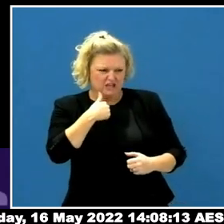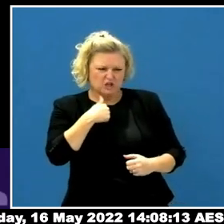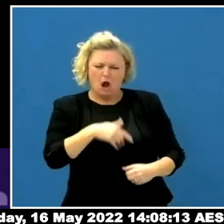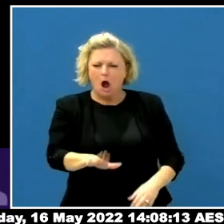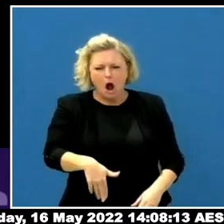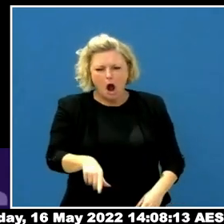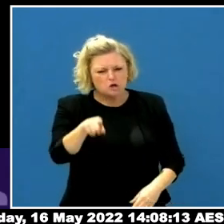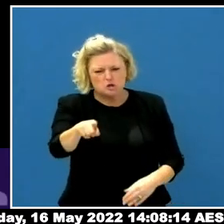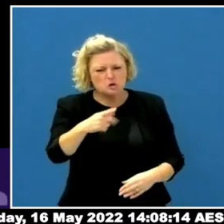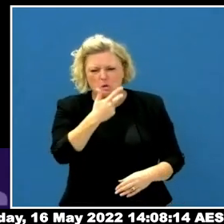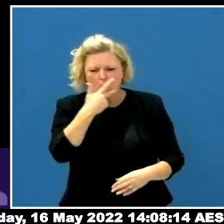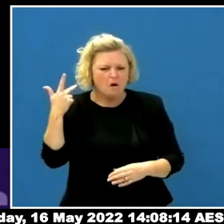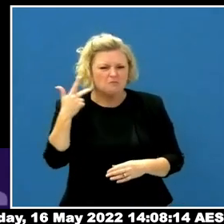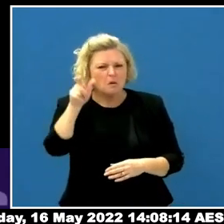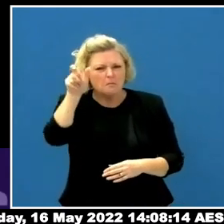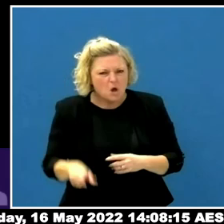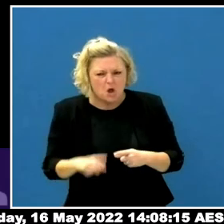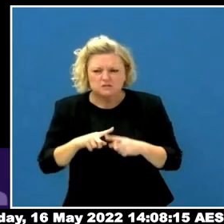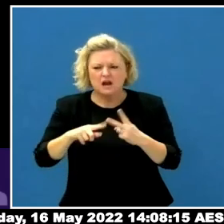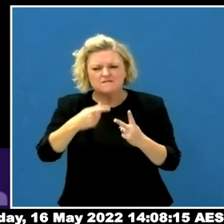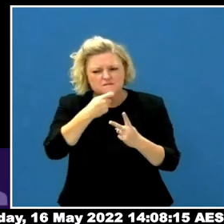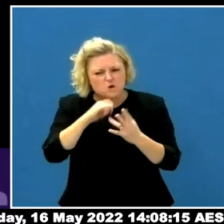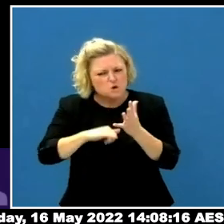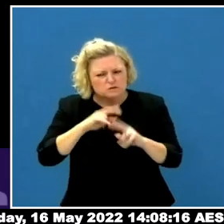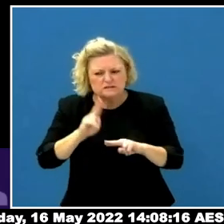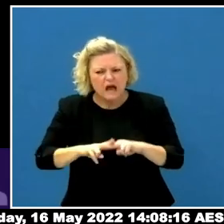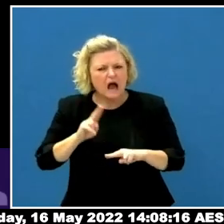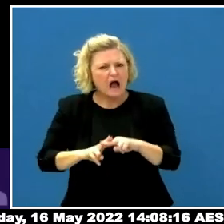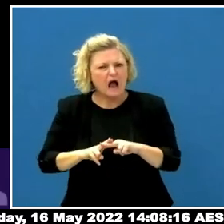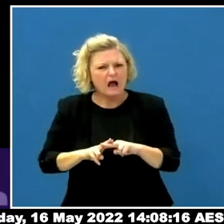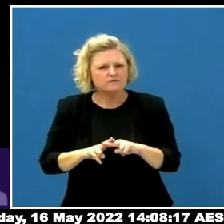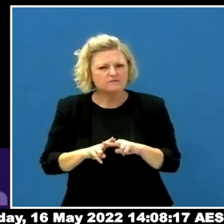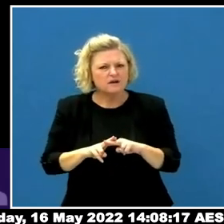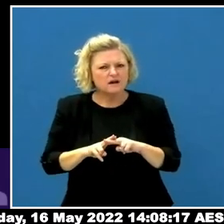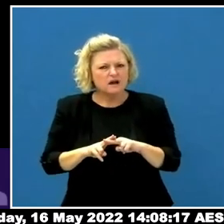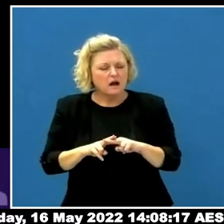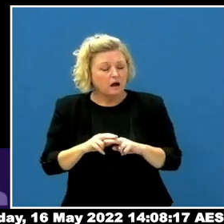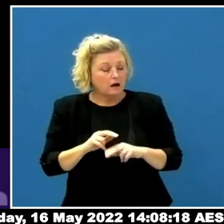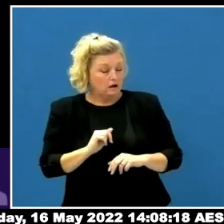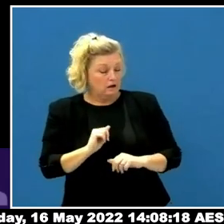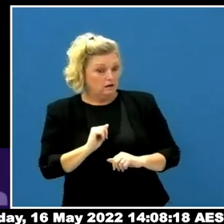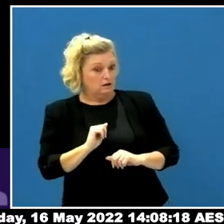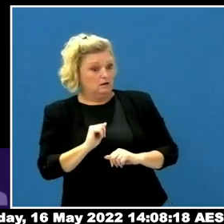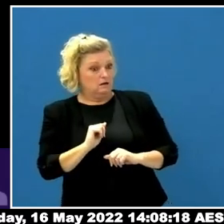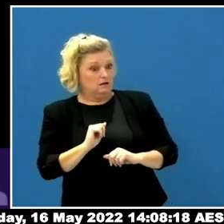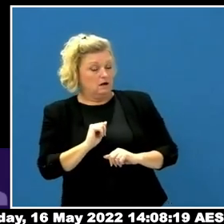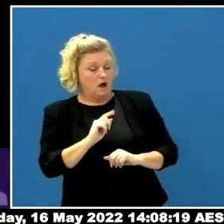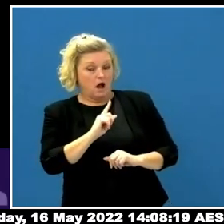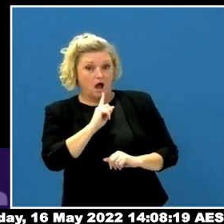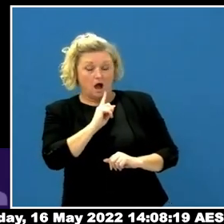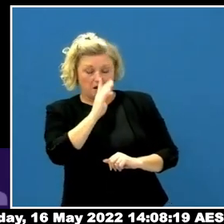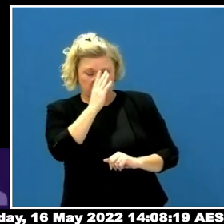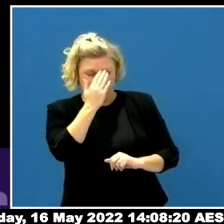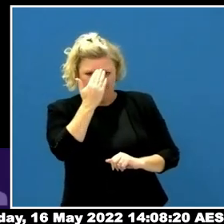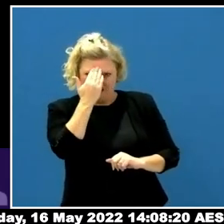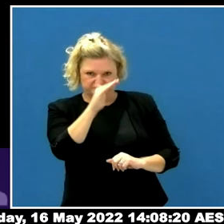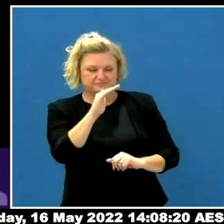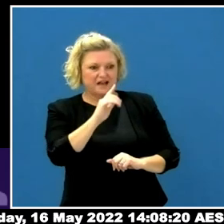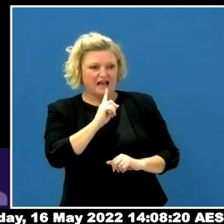very stressed out and I turned around and I said to her I'll never have a grandchild,